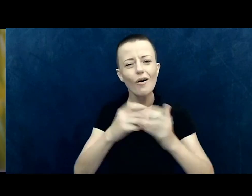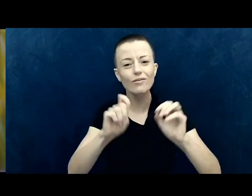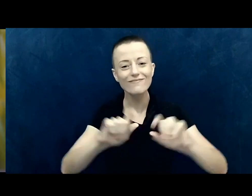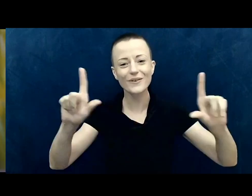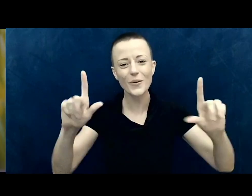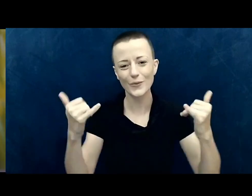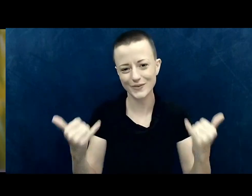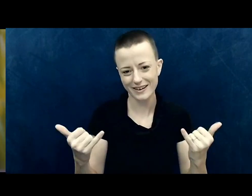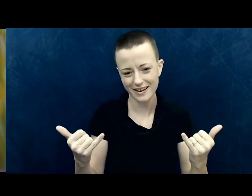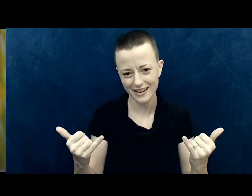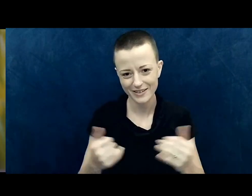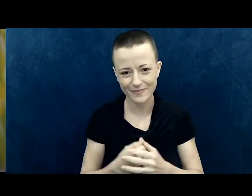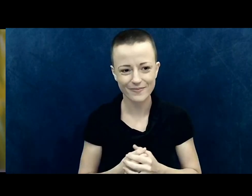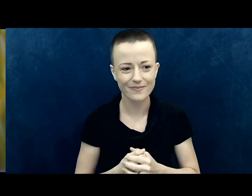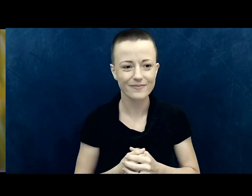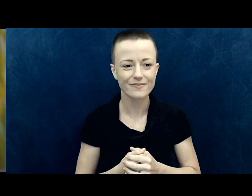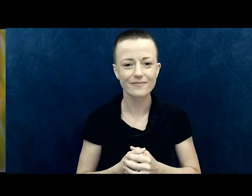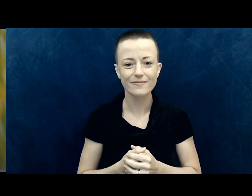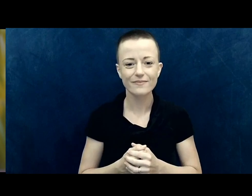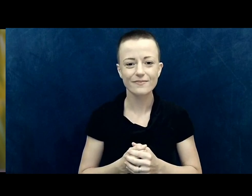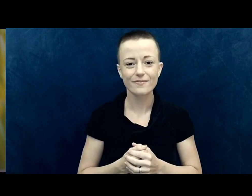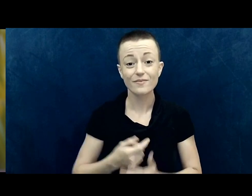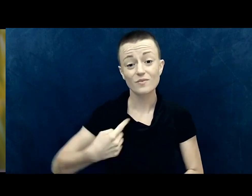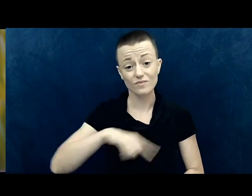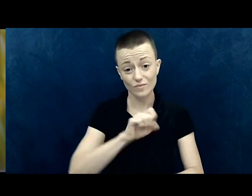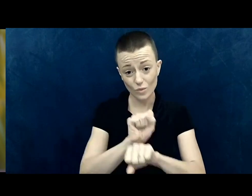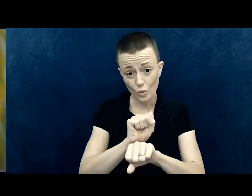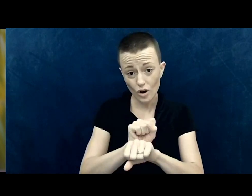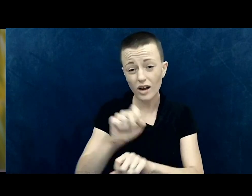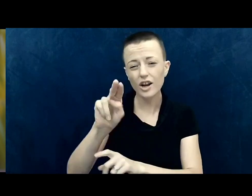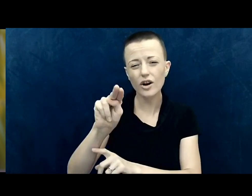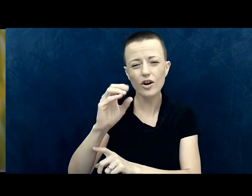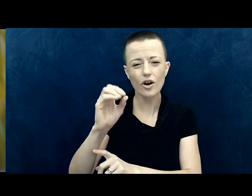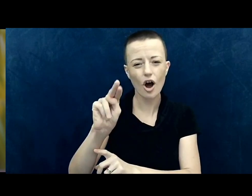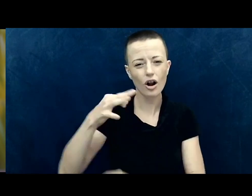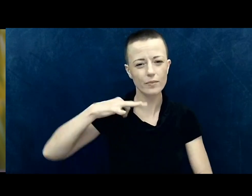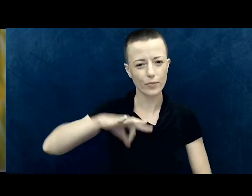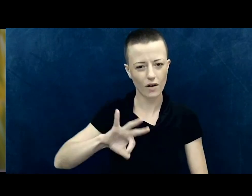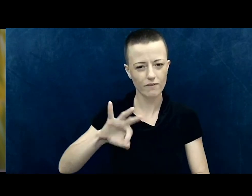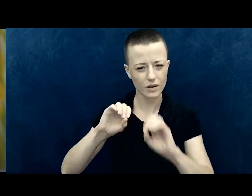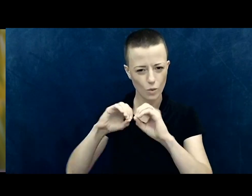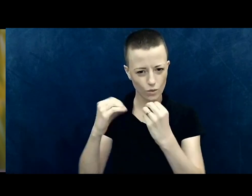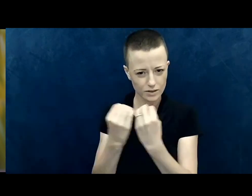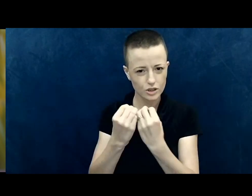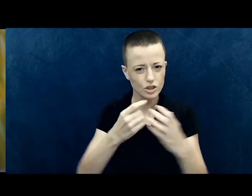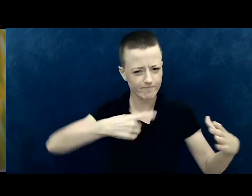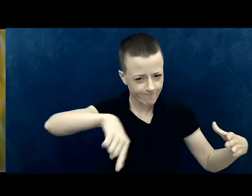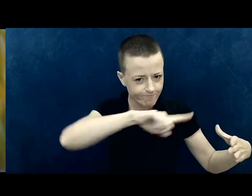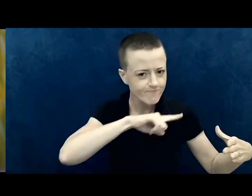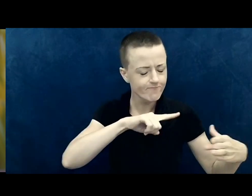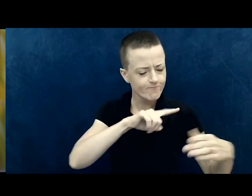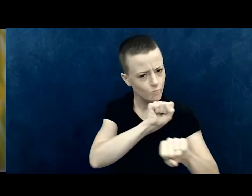Nineteen to Zero is an independent non-profit organization. They are a group of experts working to support vaccination